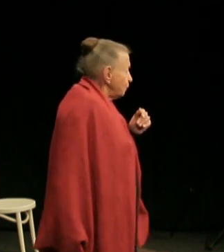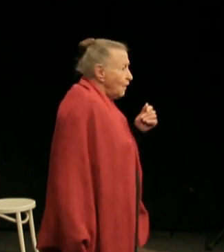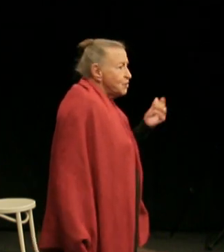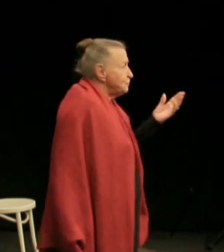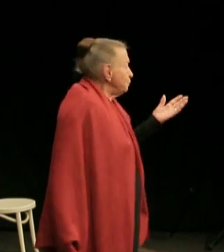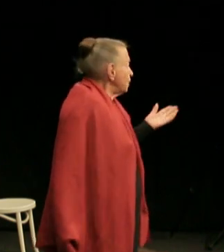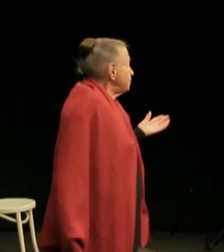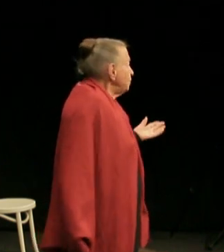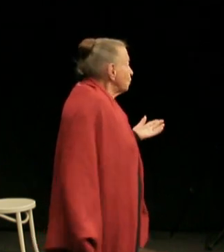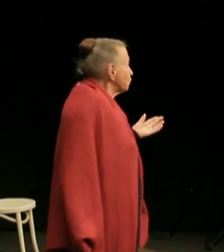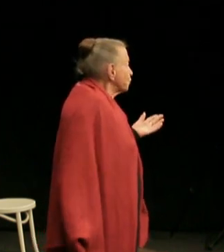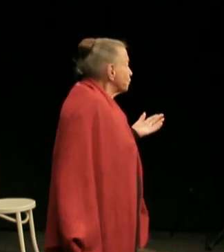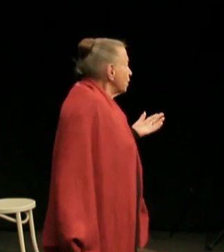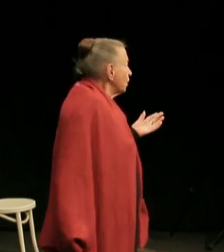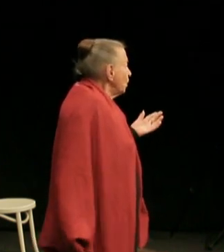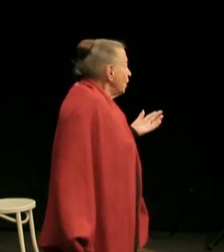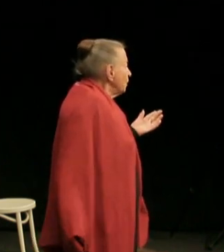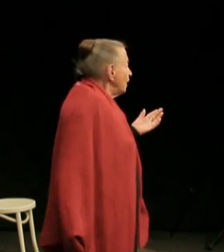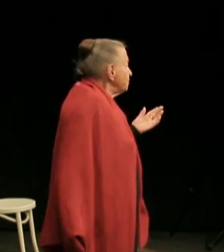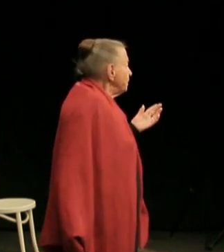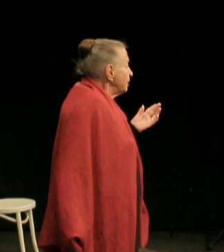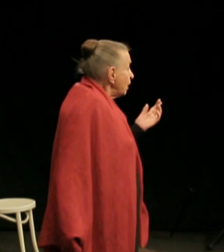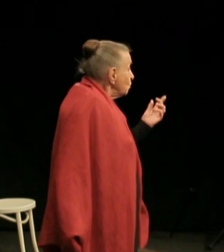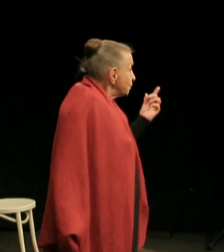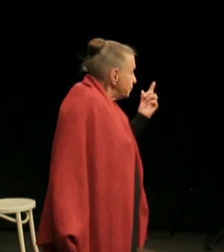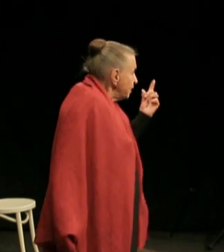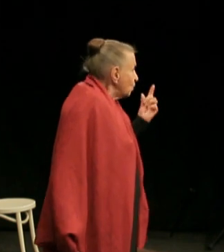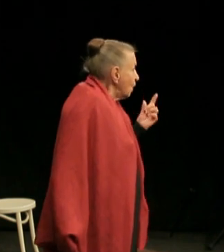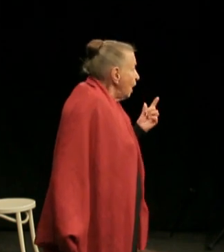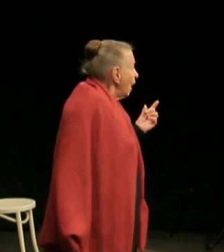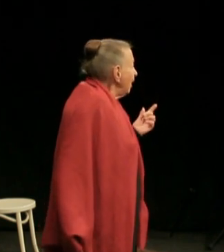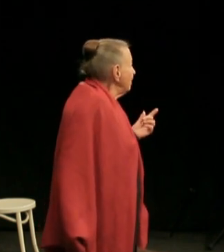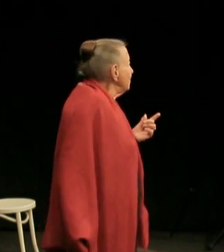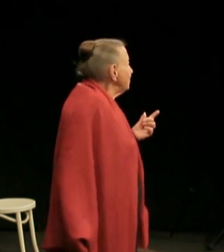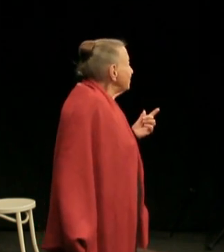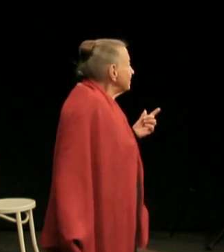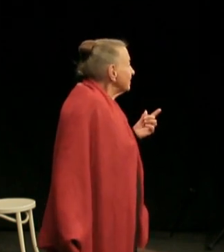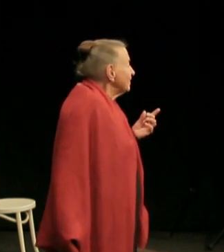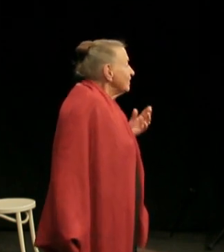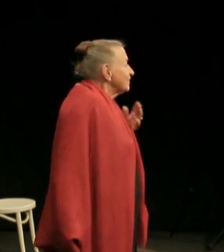He hadn't seen her face; but now he added from his own fancy,